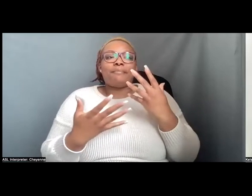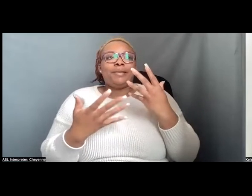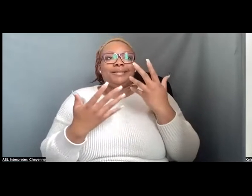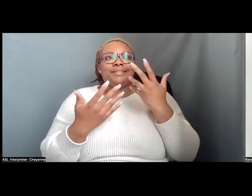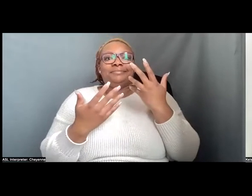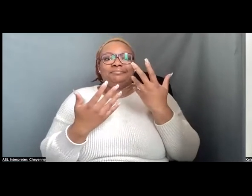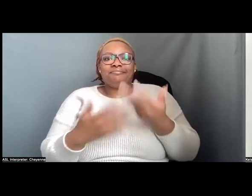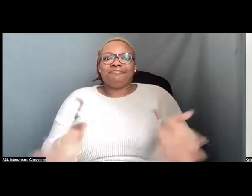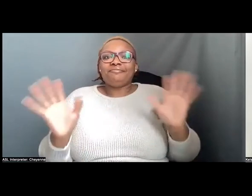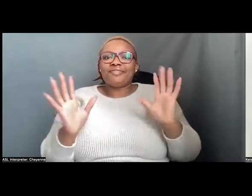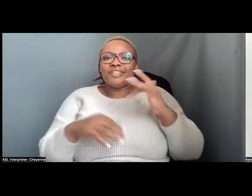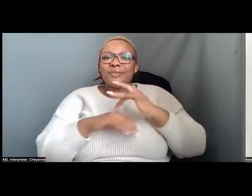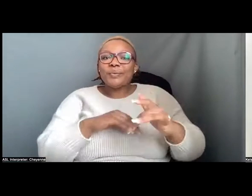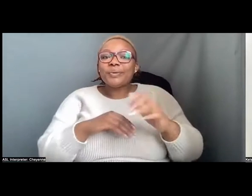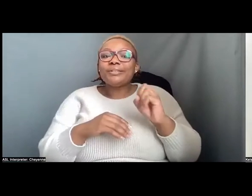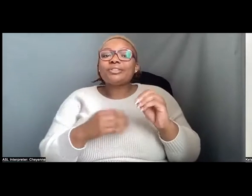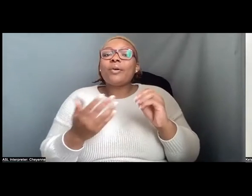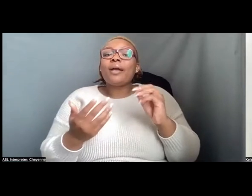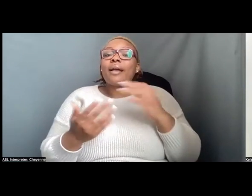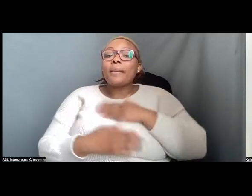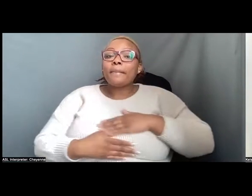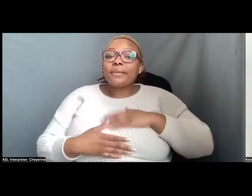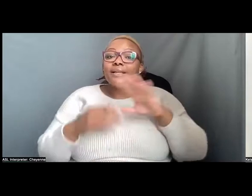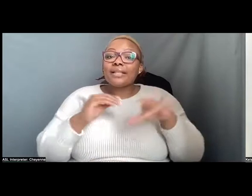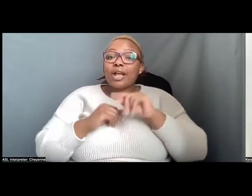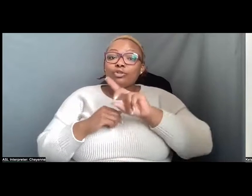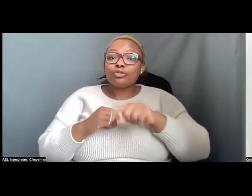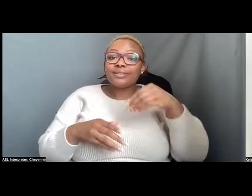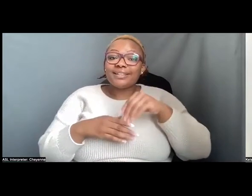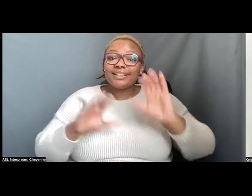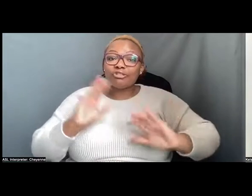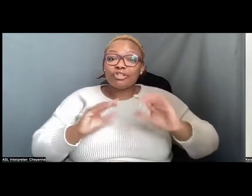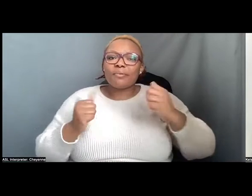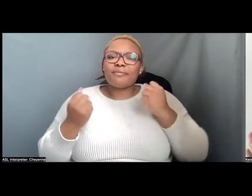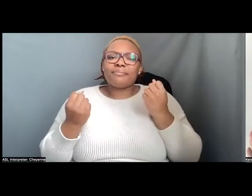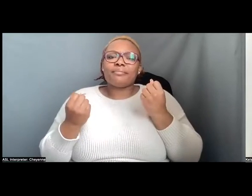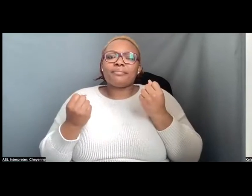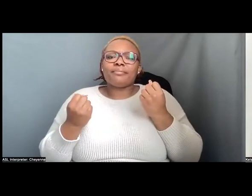So, please drop your questions into the chat. We will have -- not the chat. Sorry.